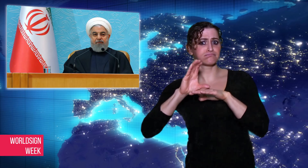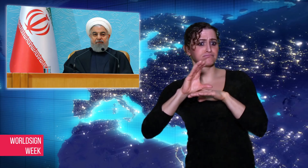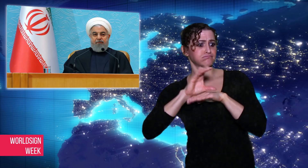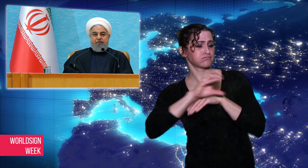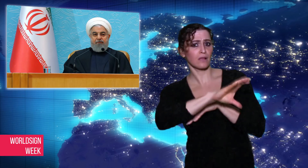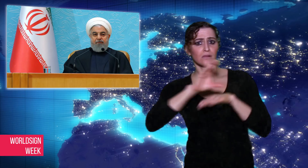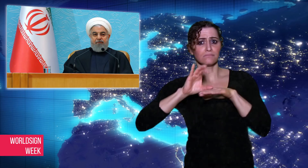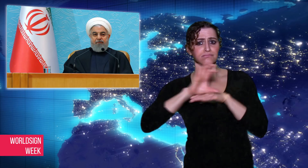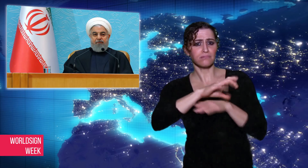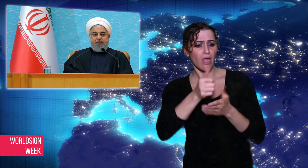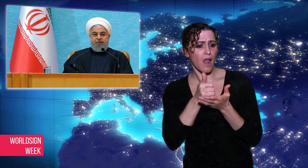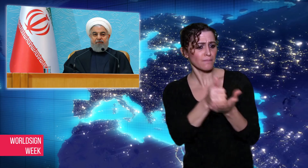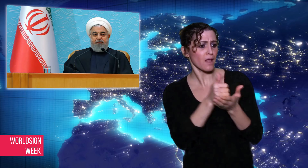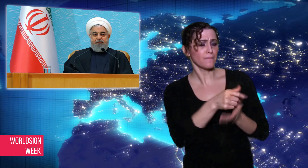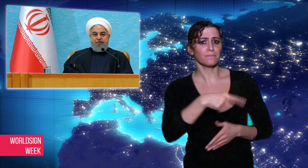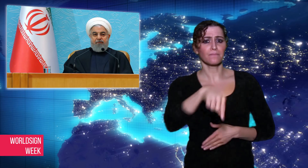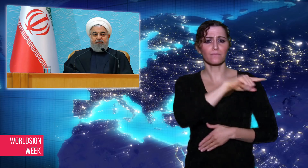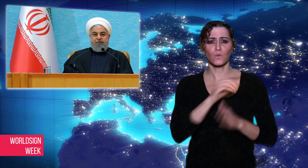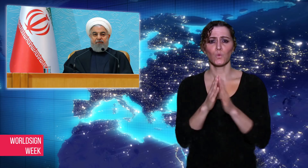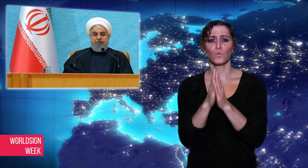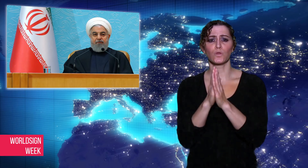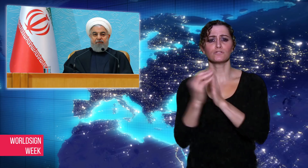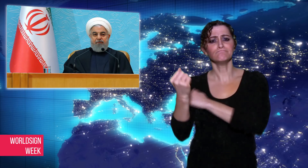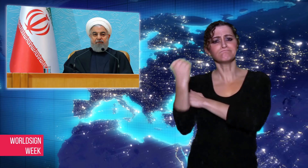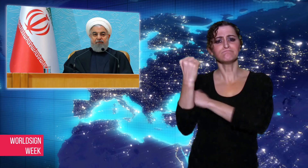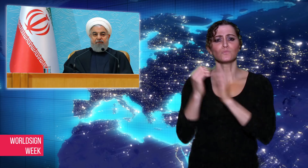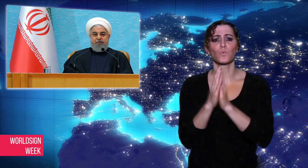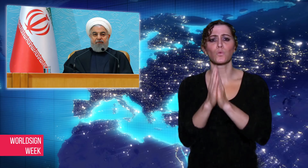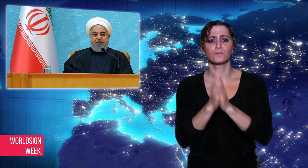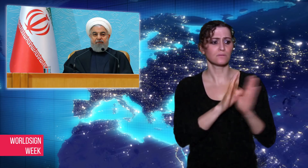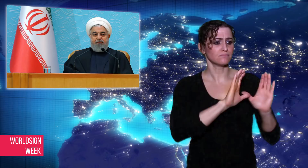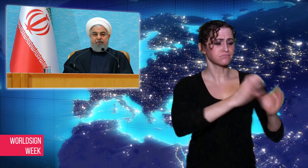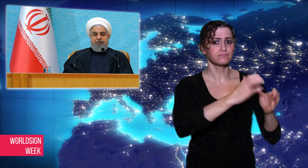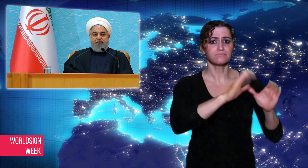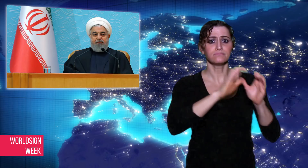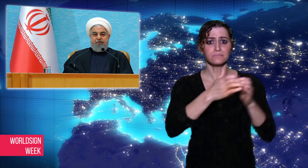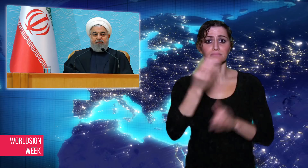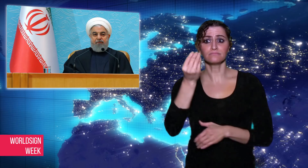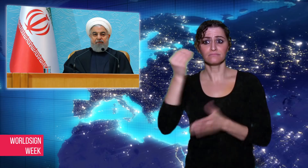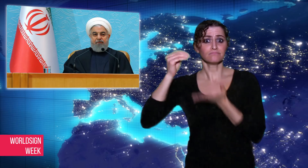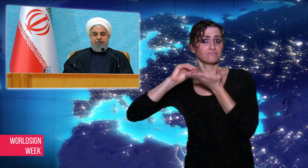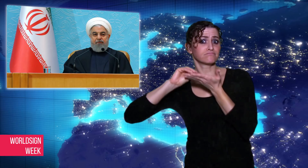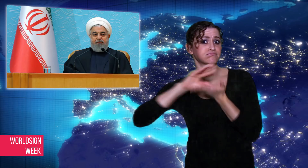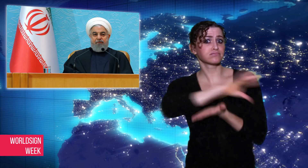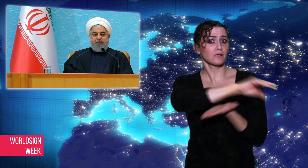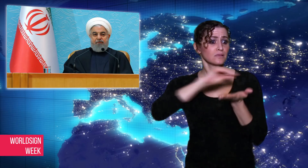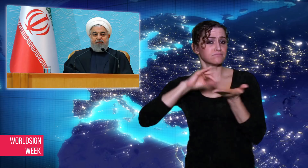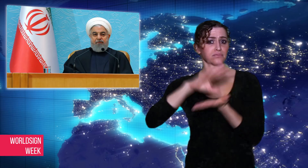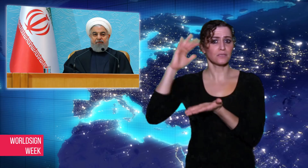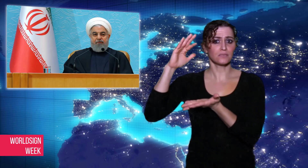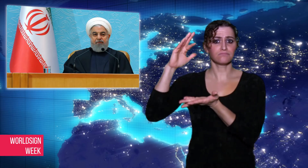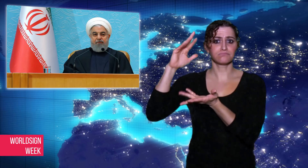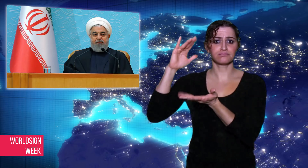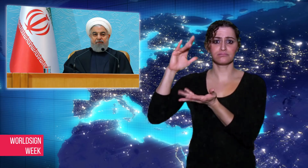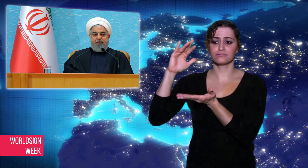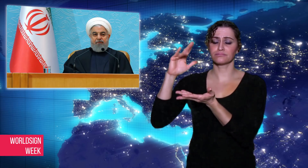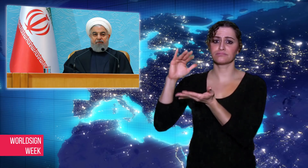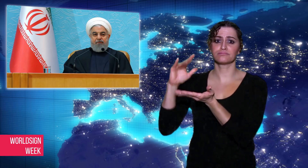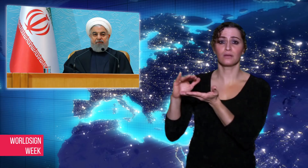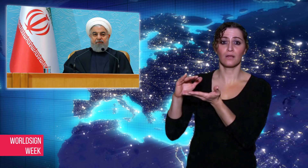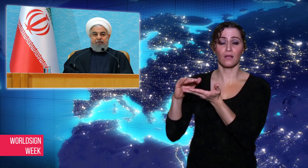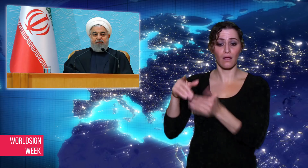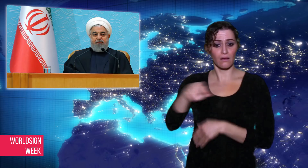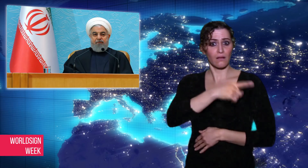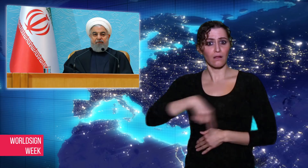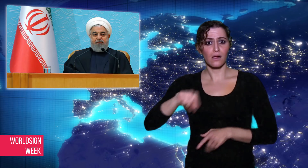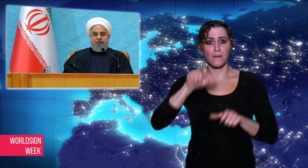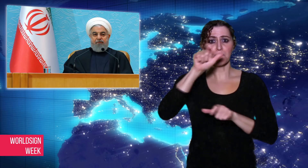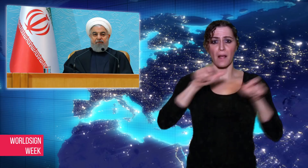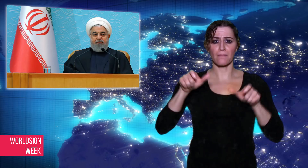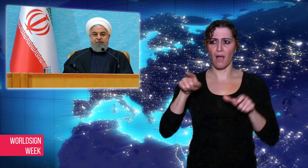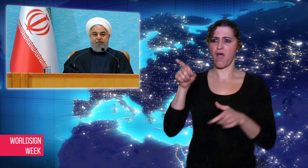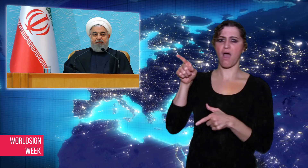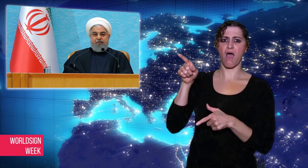anger towards president Hassan Rouhani